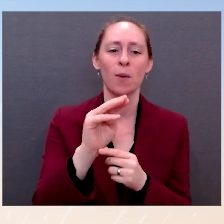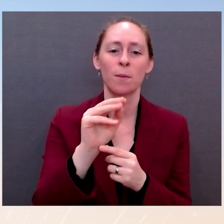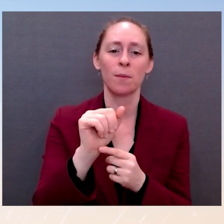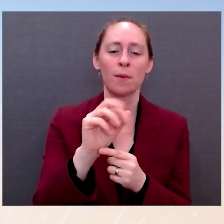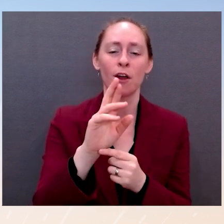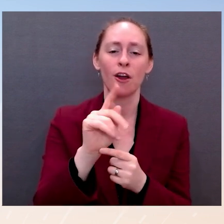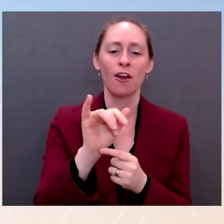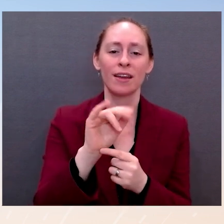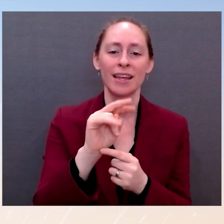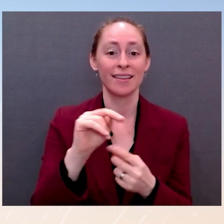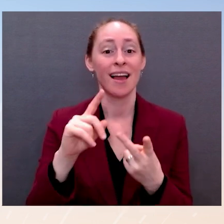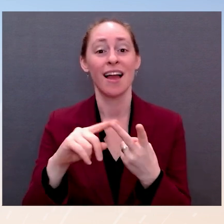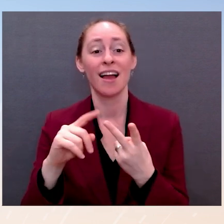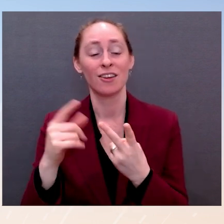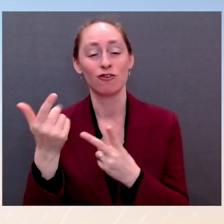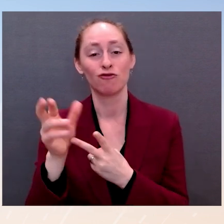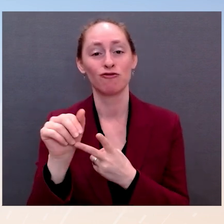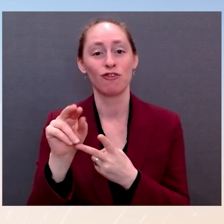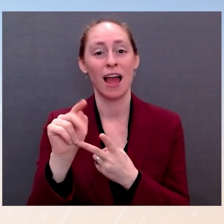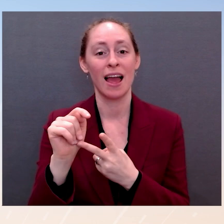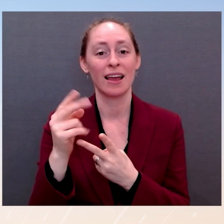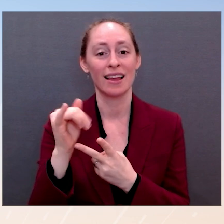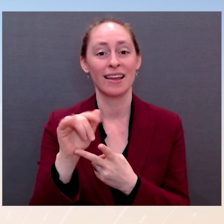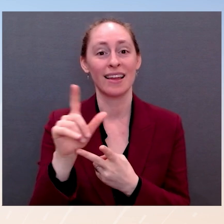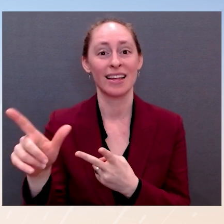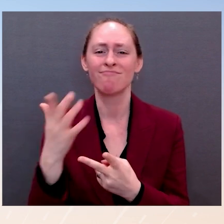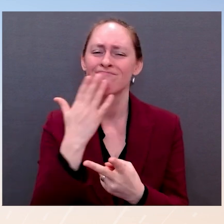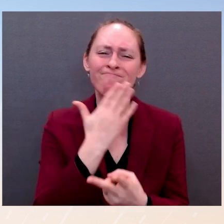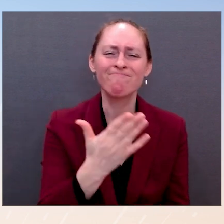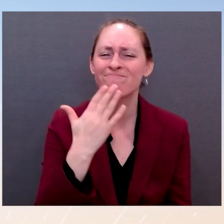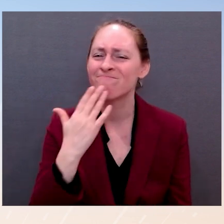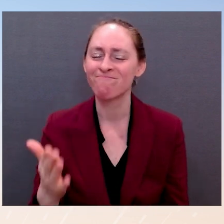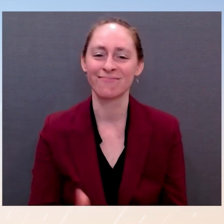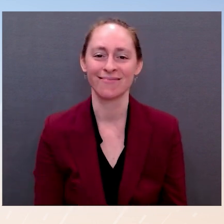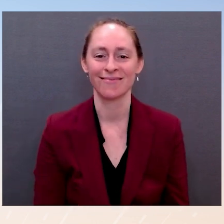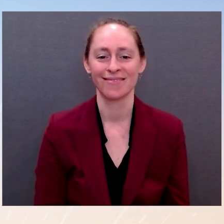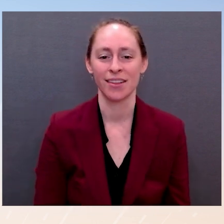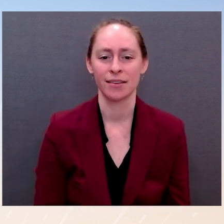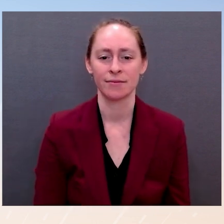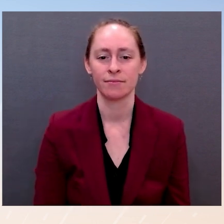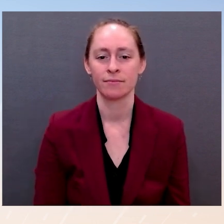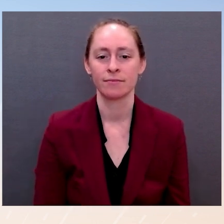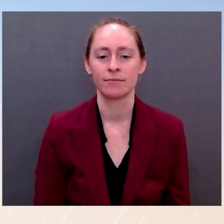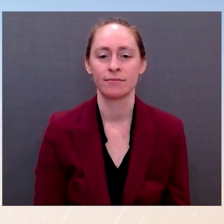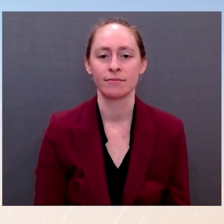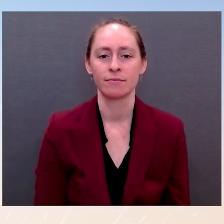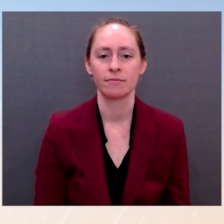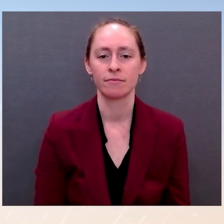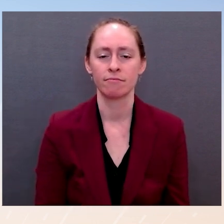that was an amazing fireside chat just focusing on the unique inequities that black men face when it comes to cancer,